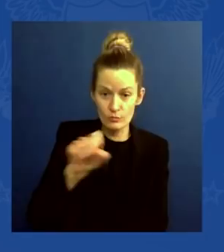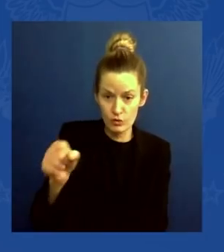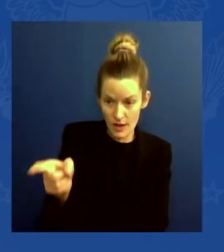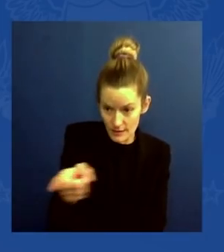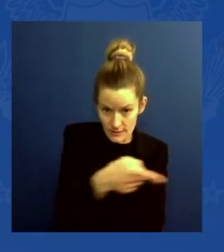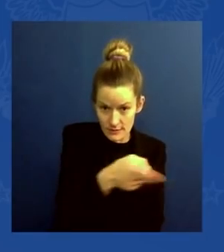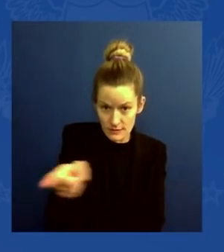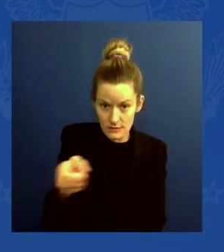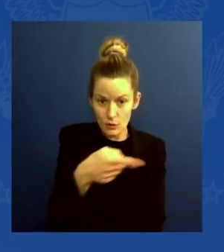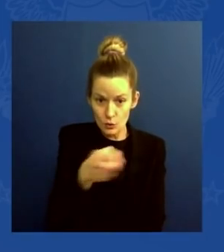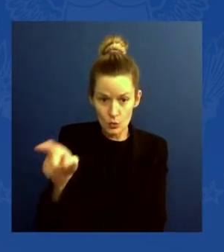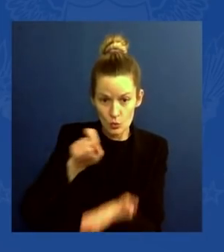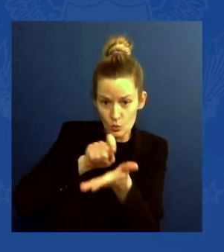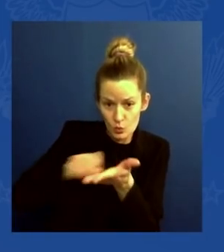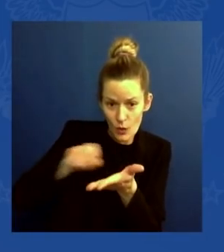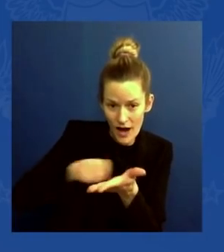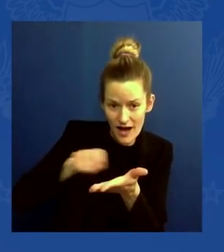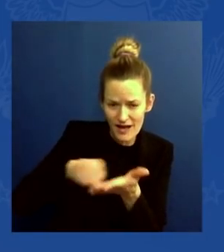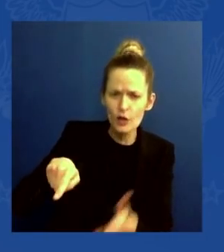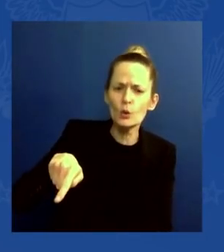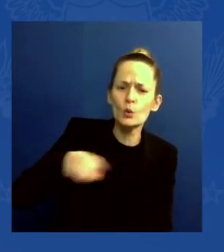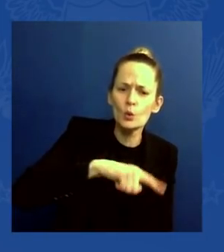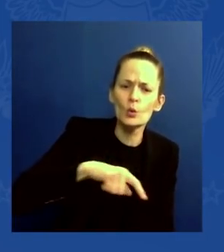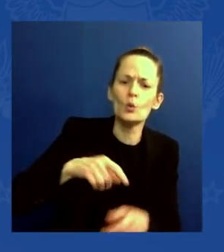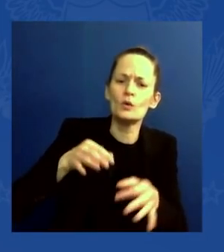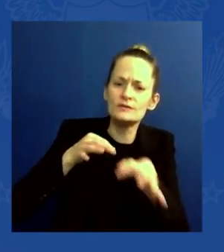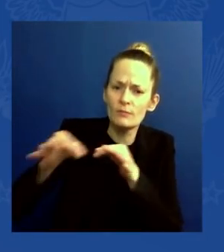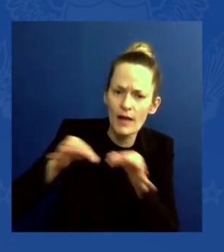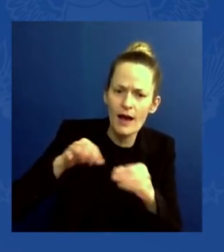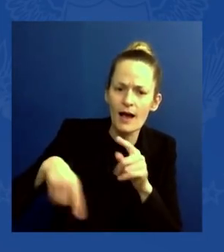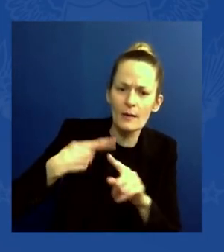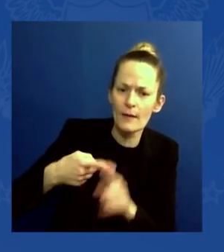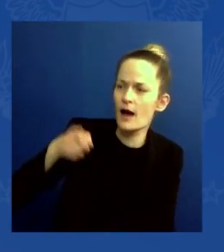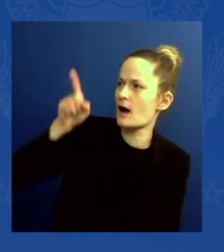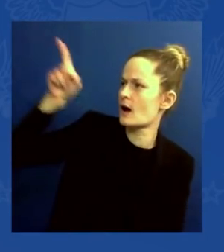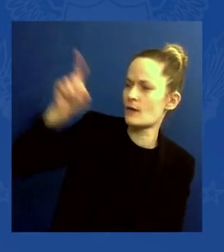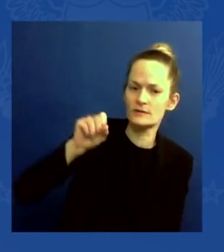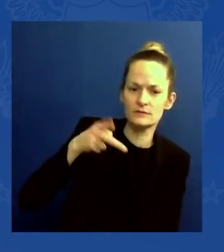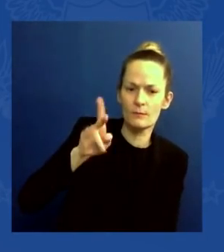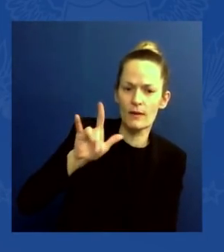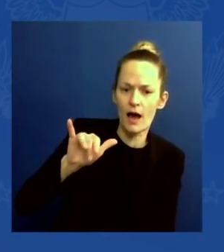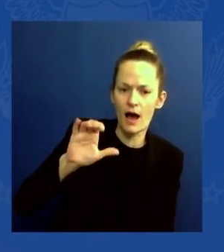No, no, I'm not being critical. I'm being deadly earnest. When your editor says, "Explain the supply chain."